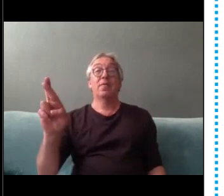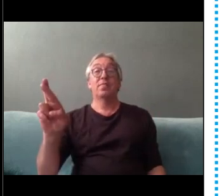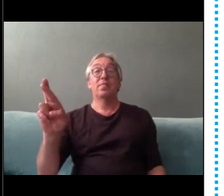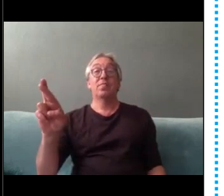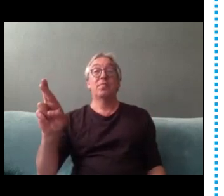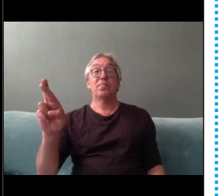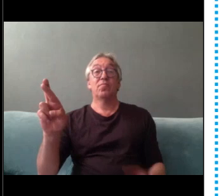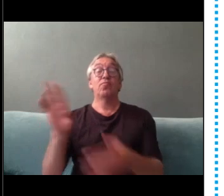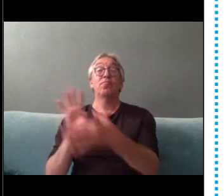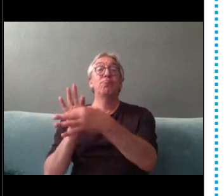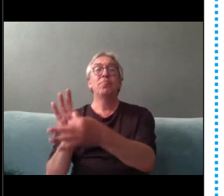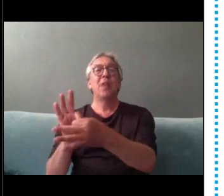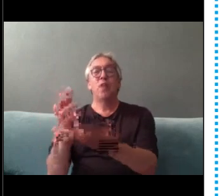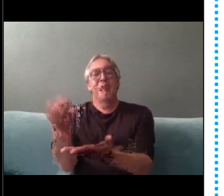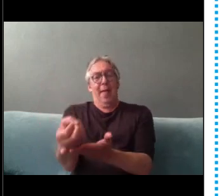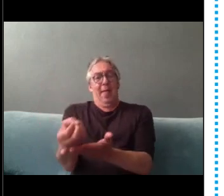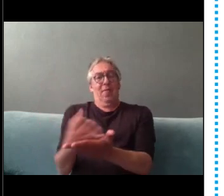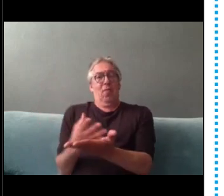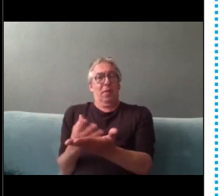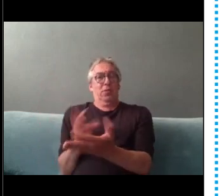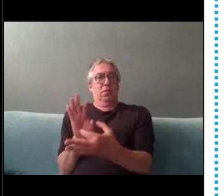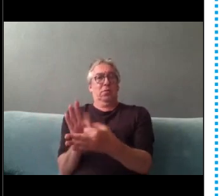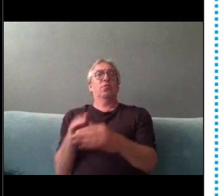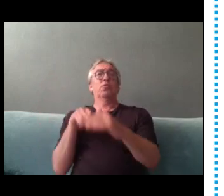in the rail regulations? And this visual information